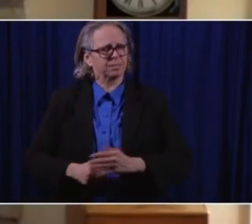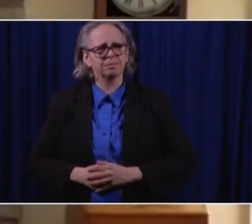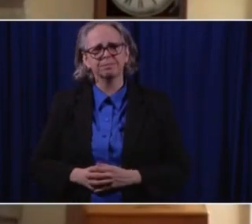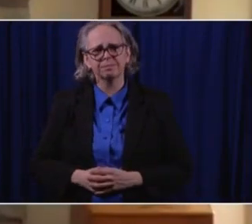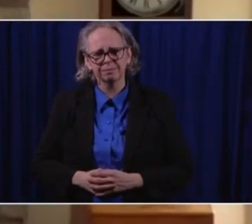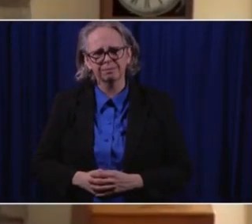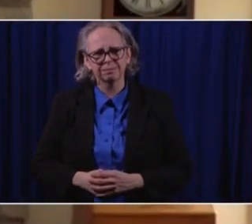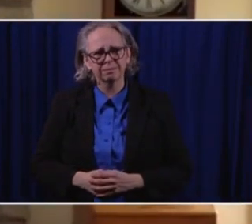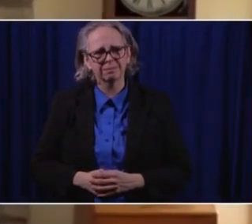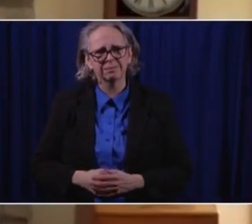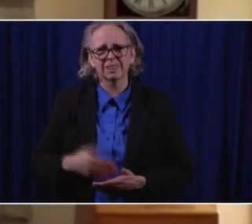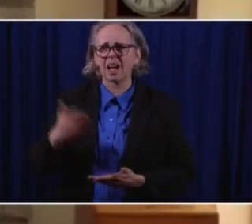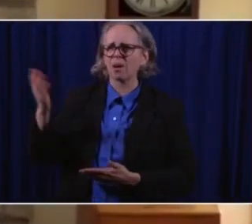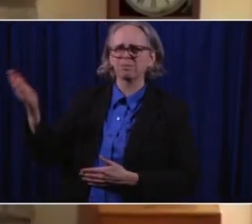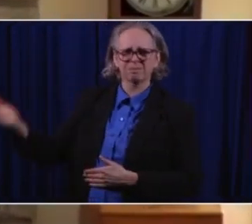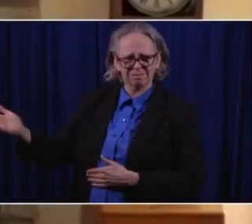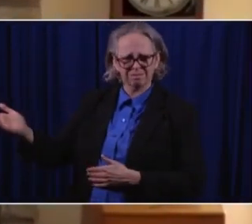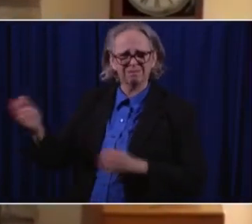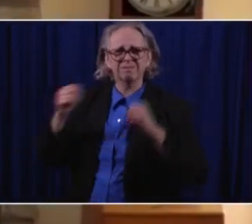the virus sometimes and so they